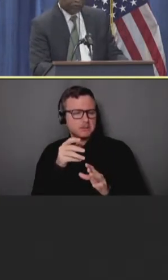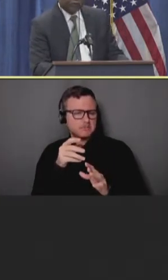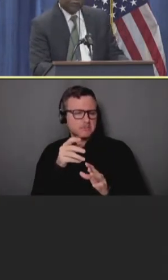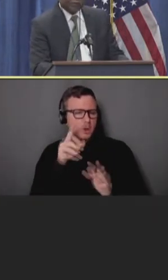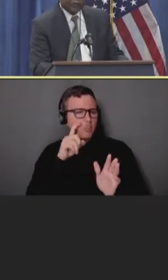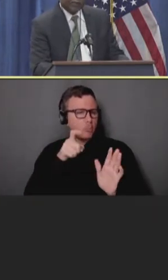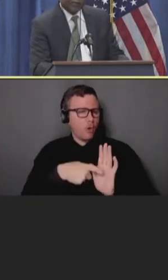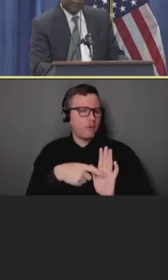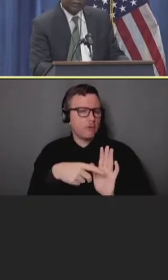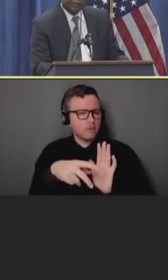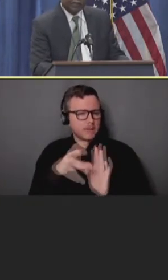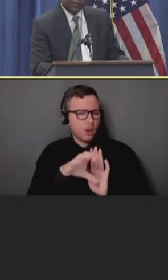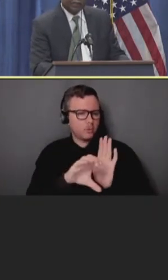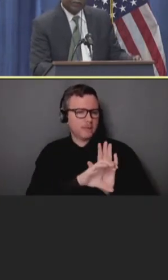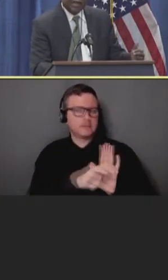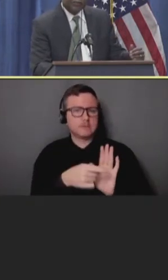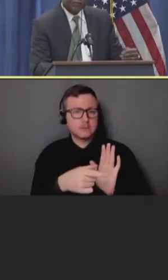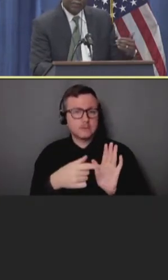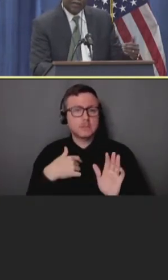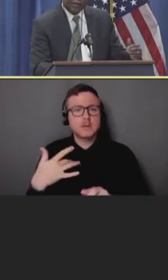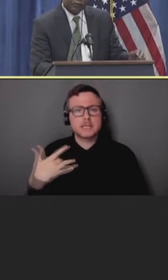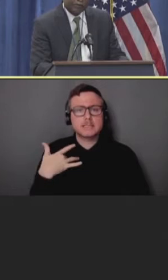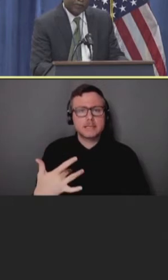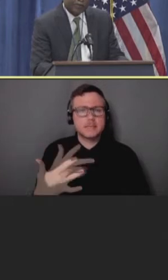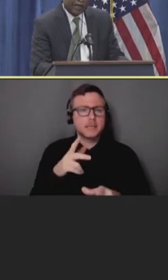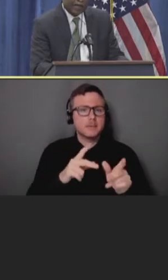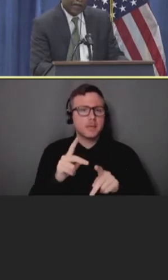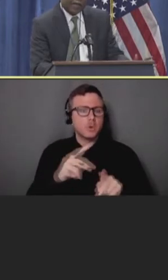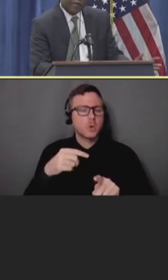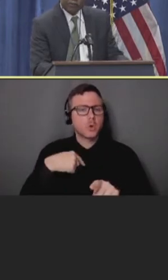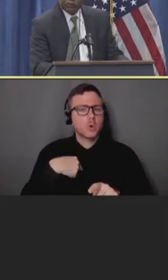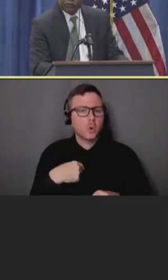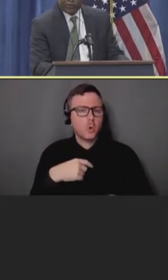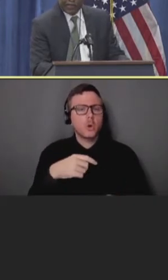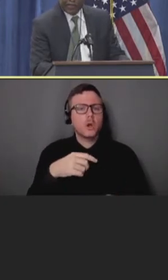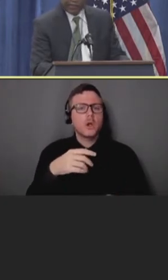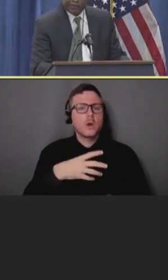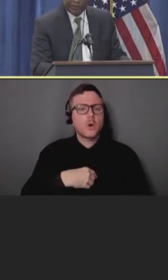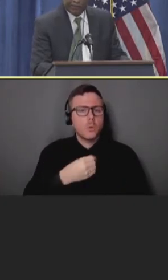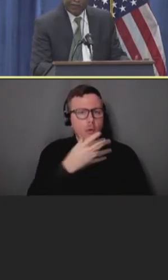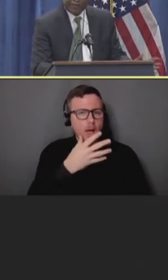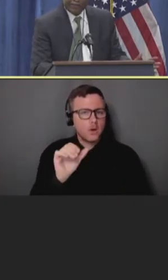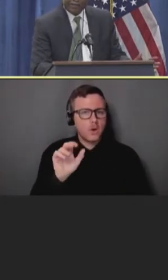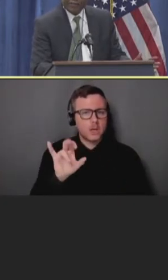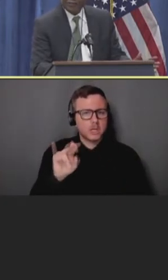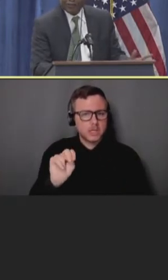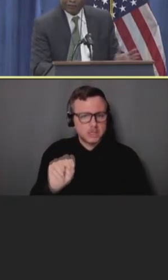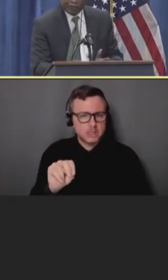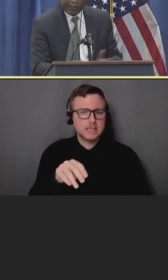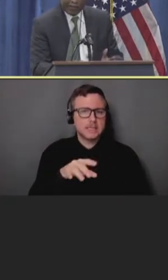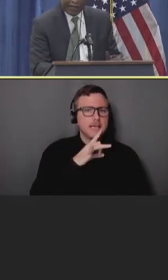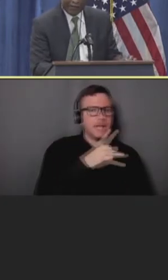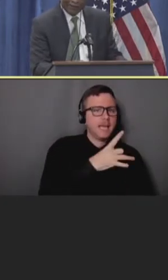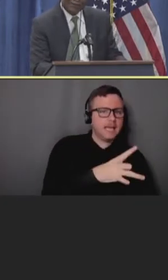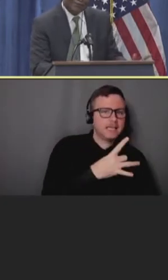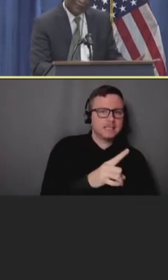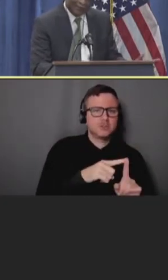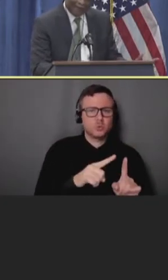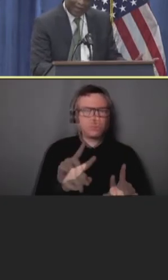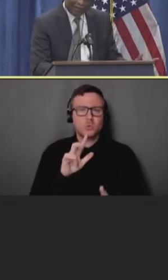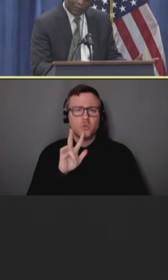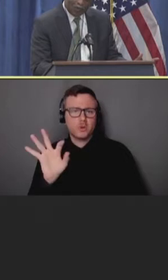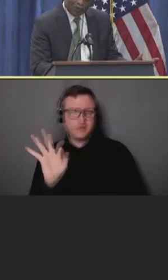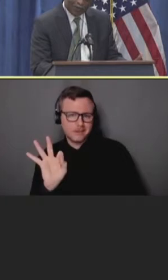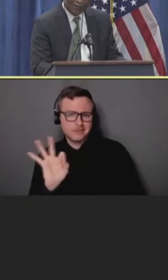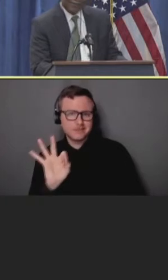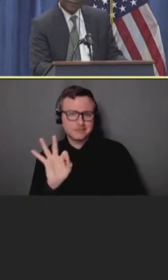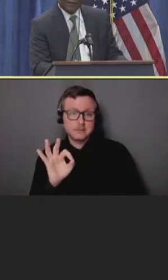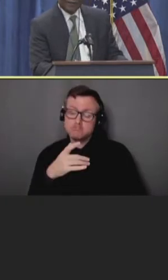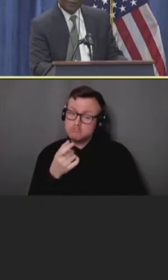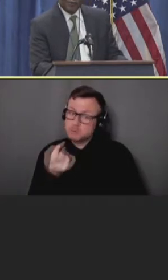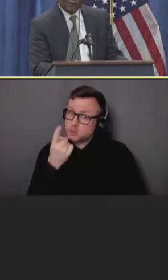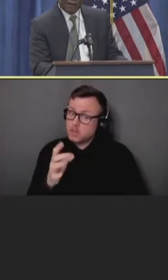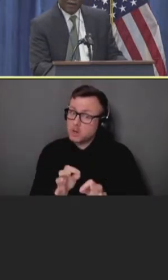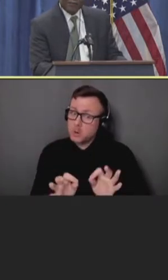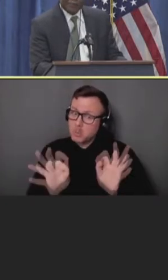are generally Caucasian males and between the age of 18 to 39. Kind of important profile to